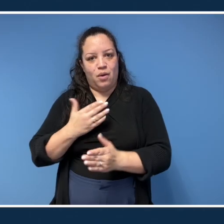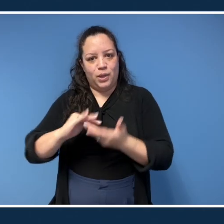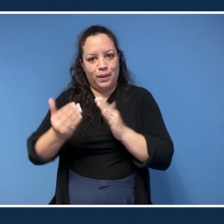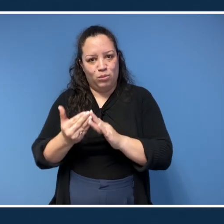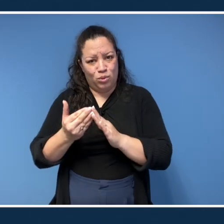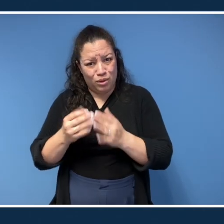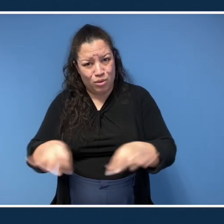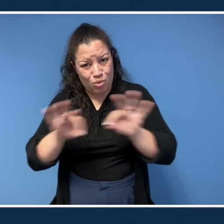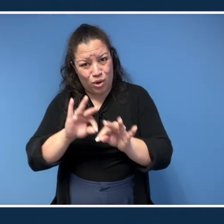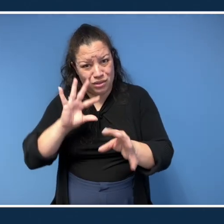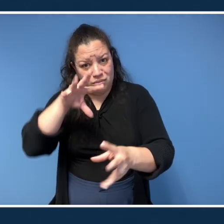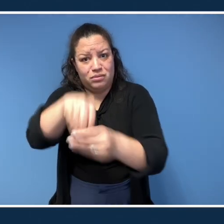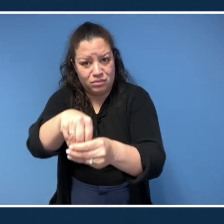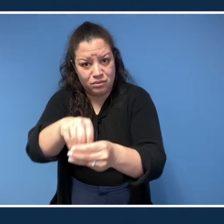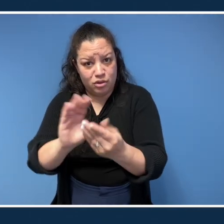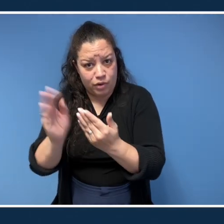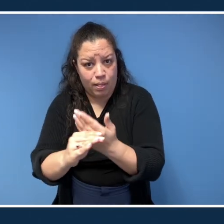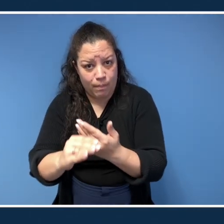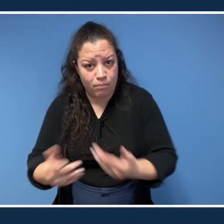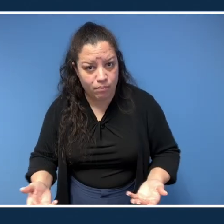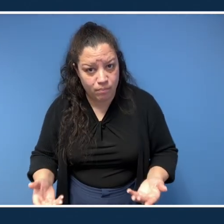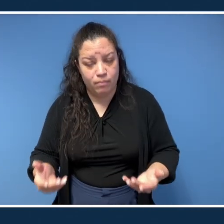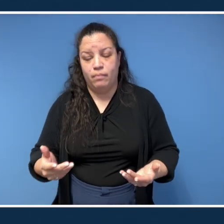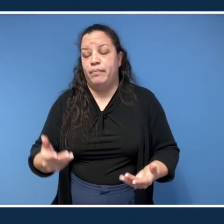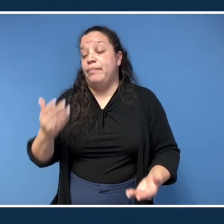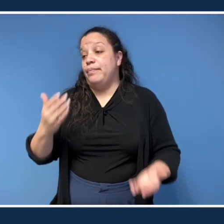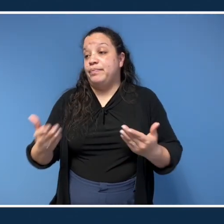really important to have, whether that's through, whether that's students